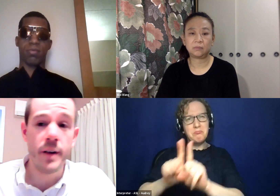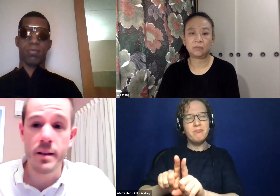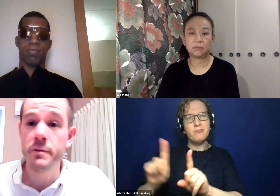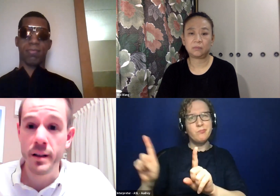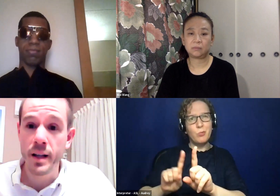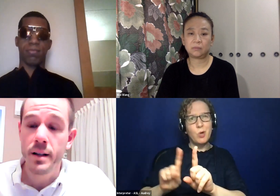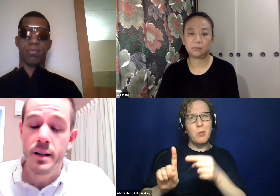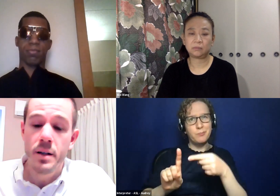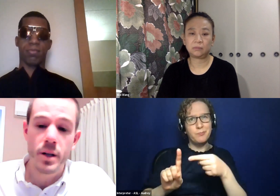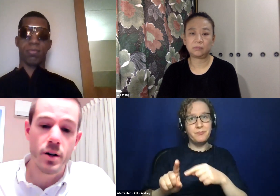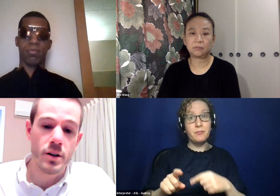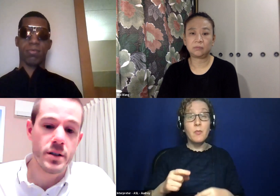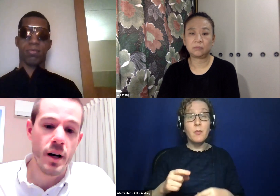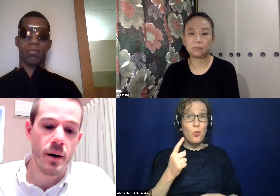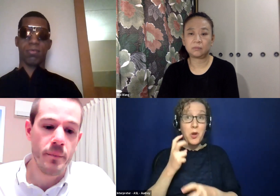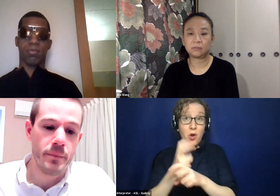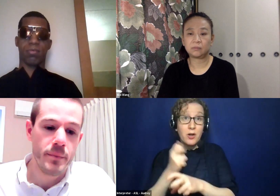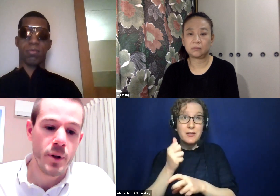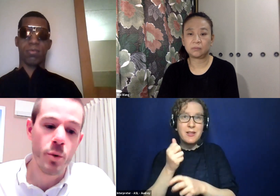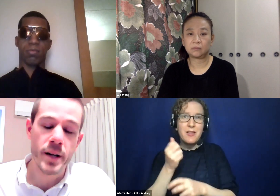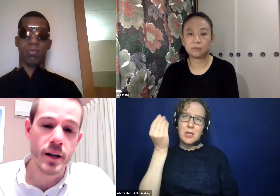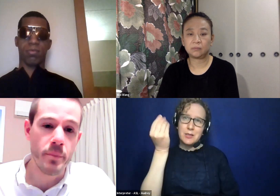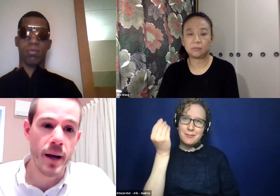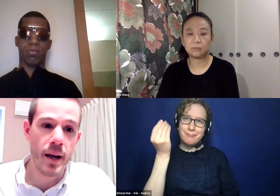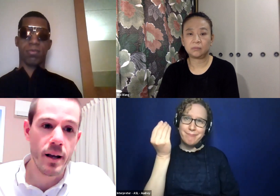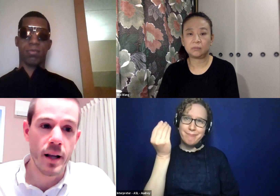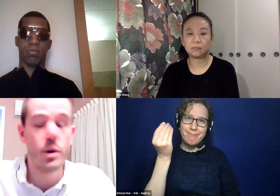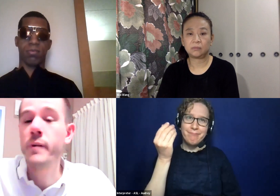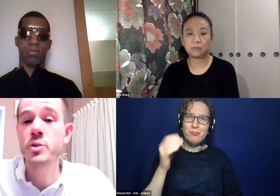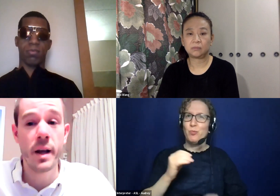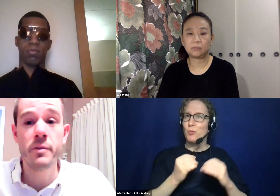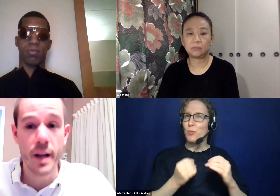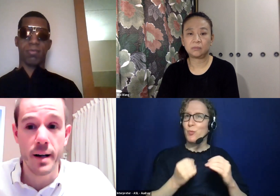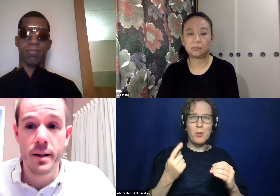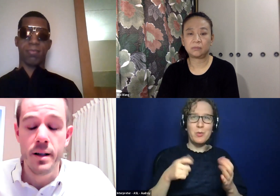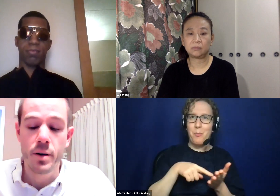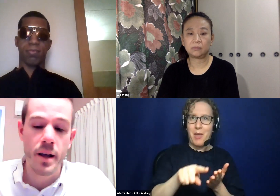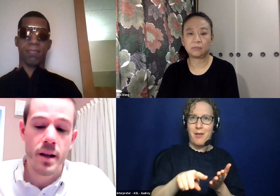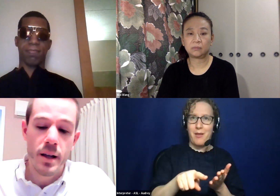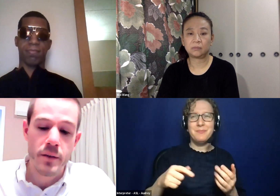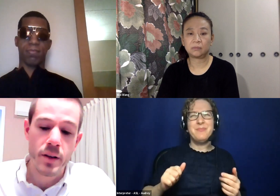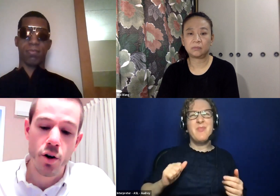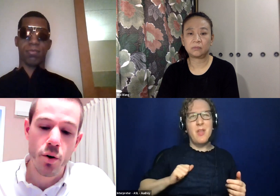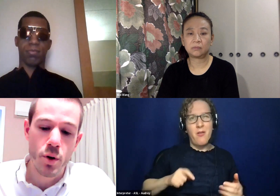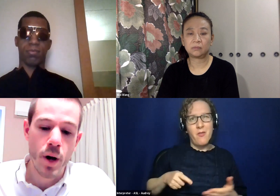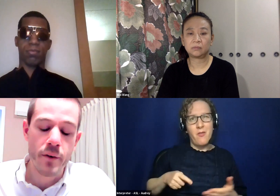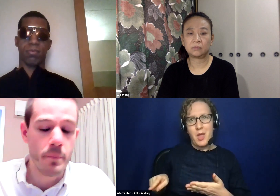try to find the funding because nobody's going to pay you have to pay for that. Even though